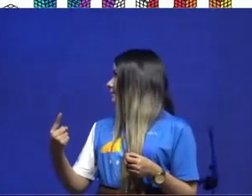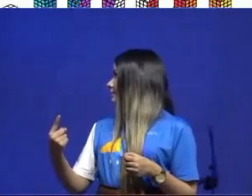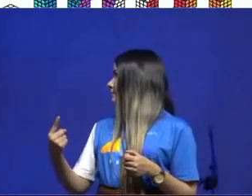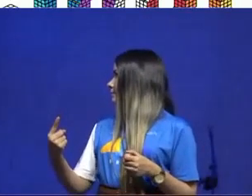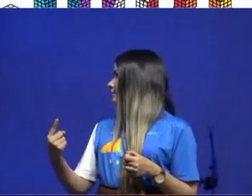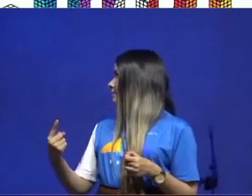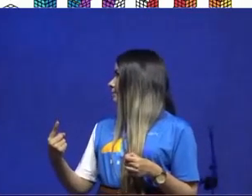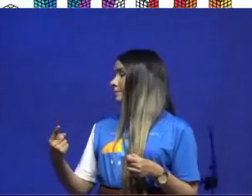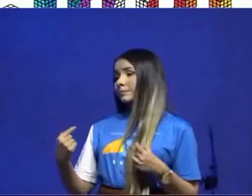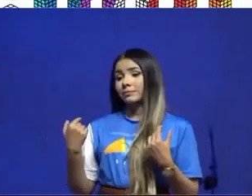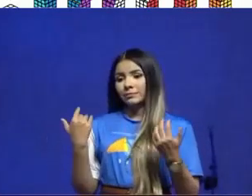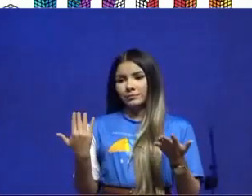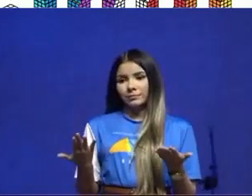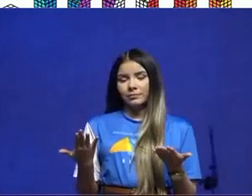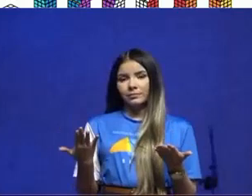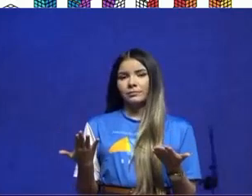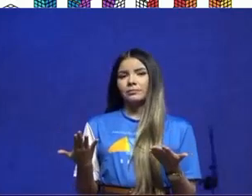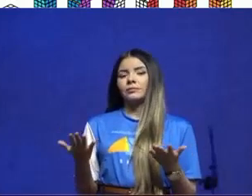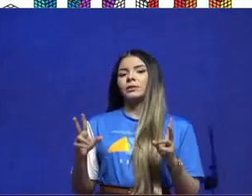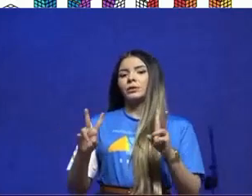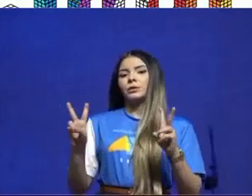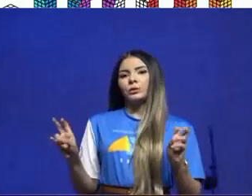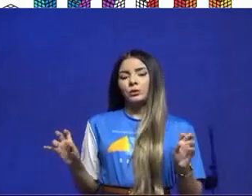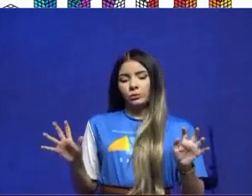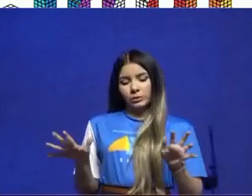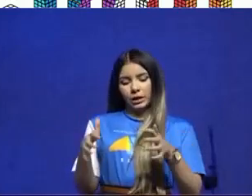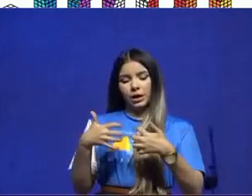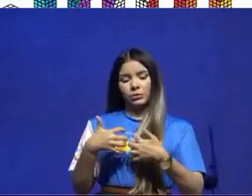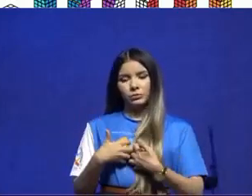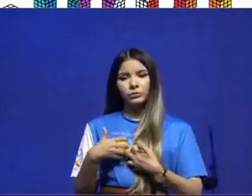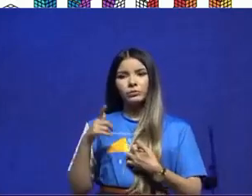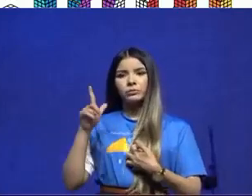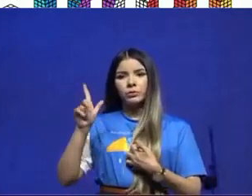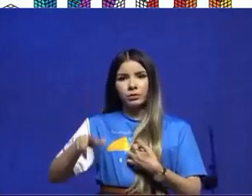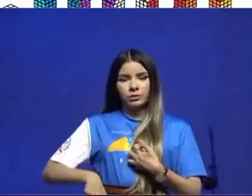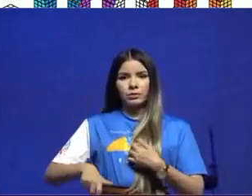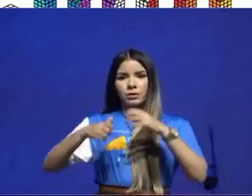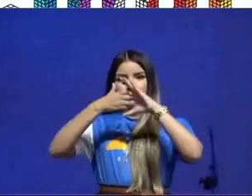so autism spectrum disorder is a neurodevelopmental condition